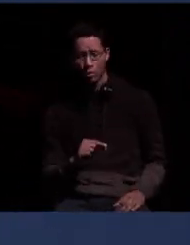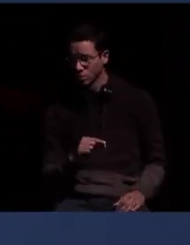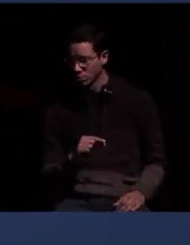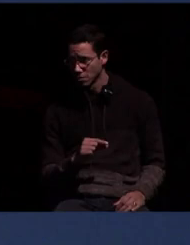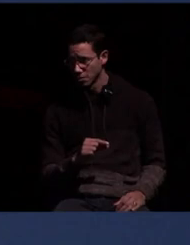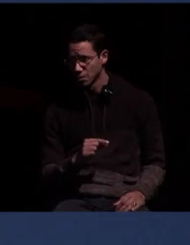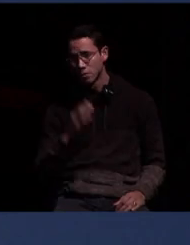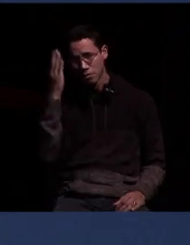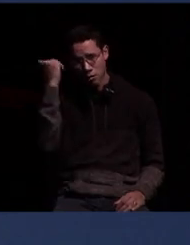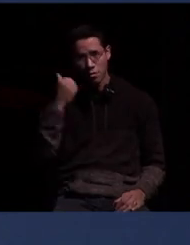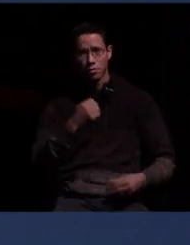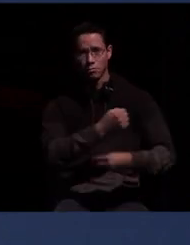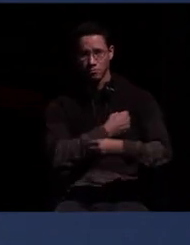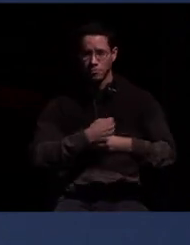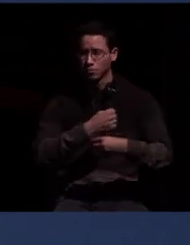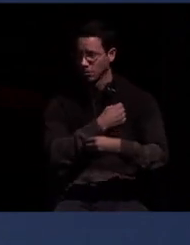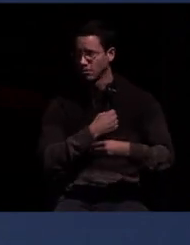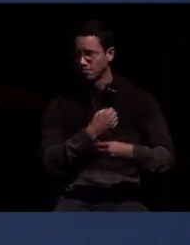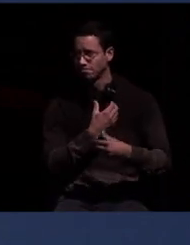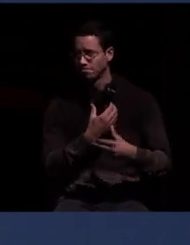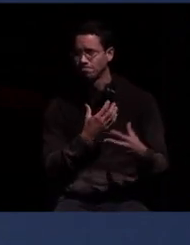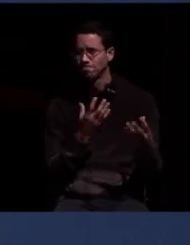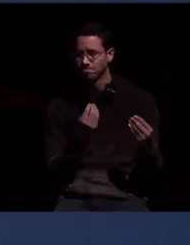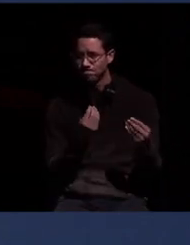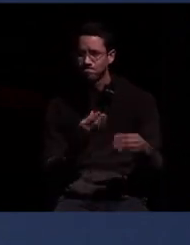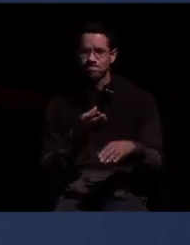the kitchen is very much populated by women.